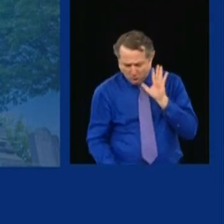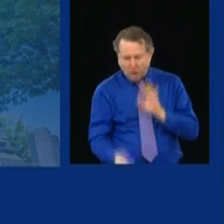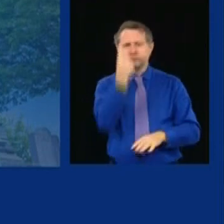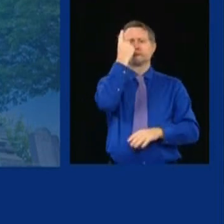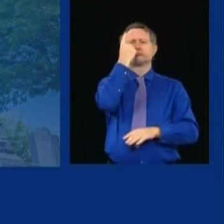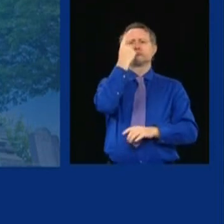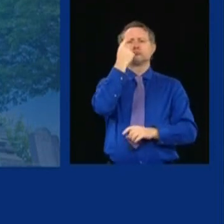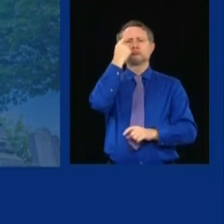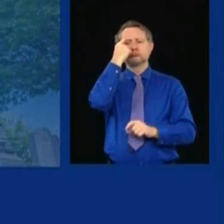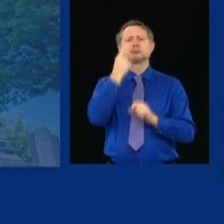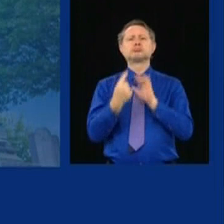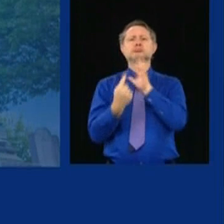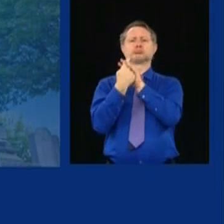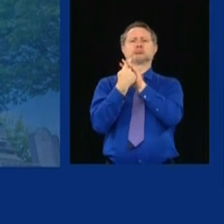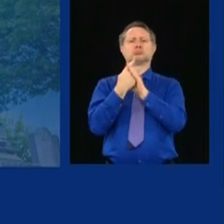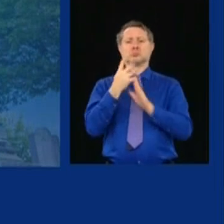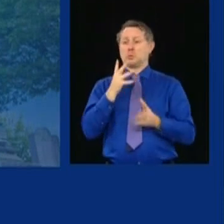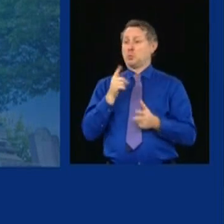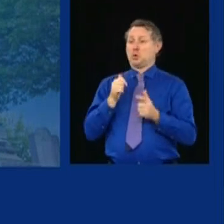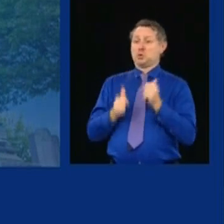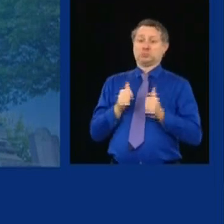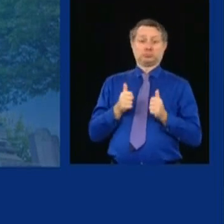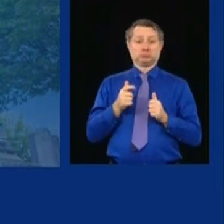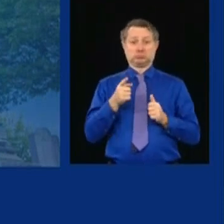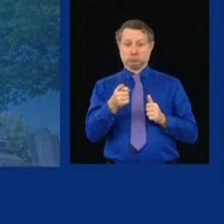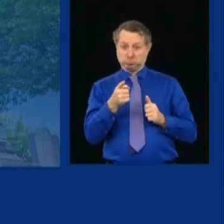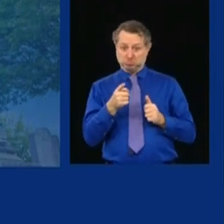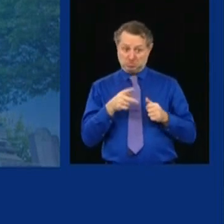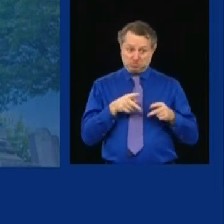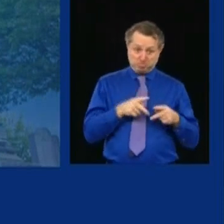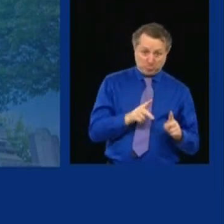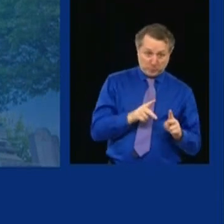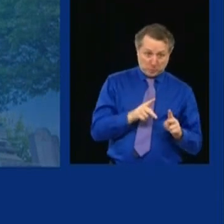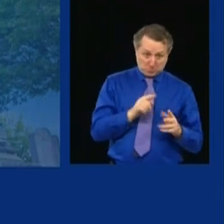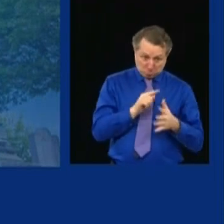KNOW THE FACTS, KNOW WHAT YOU ARE DEALING WITH YOU KNOW WHAT